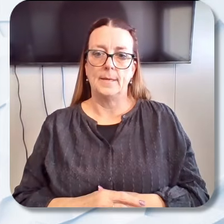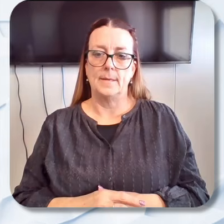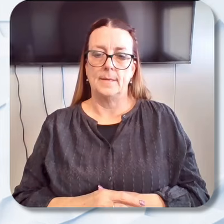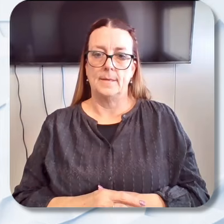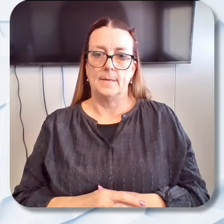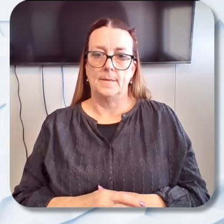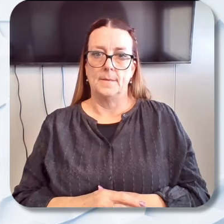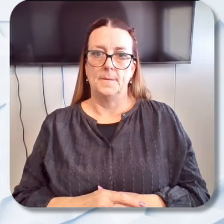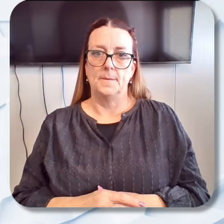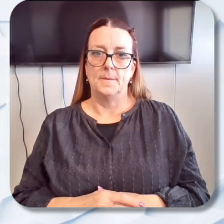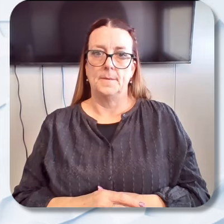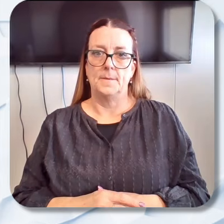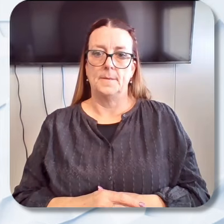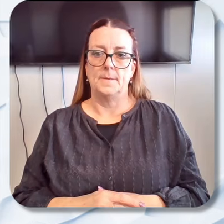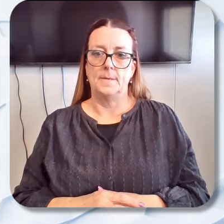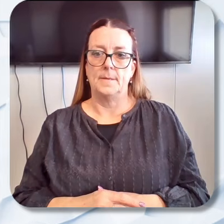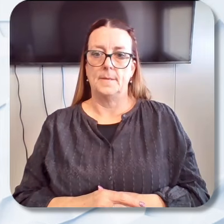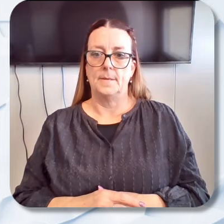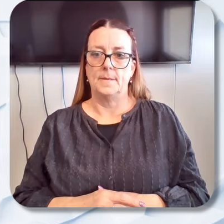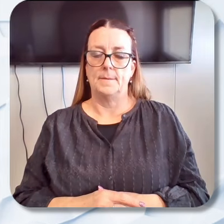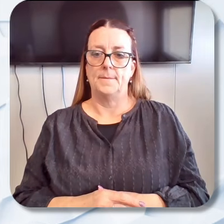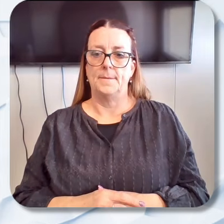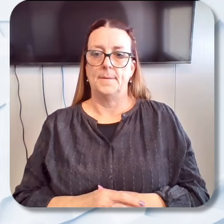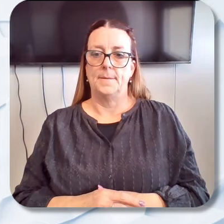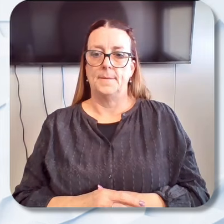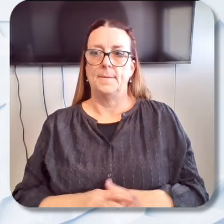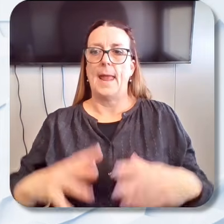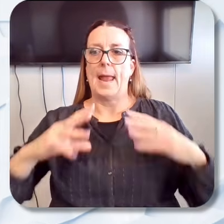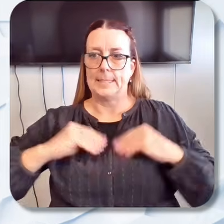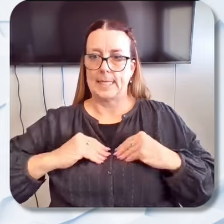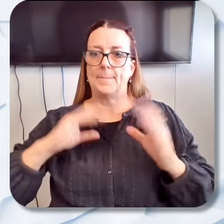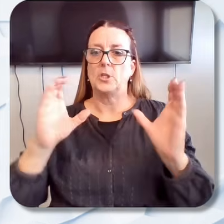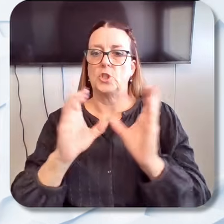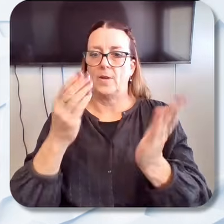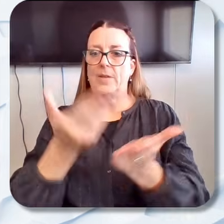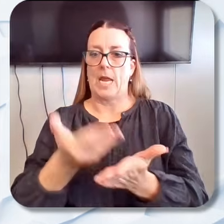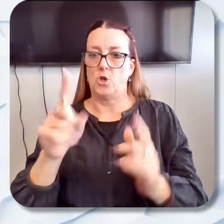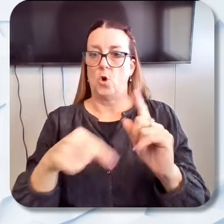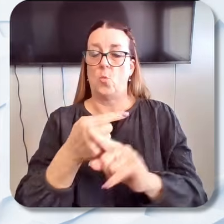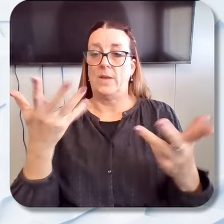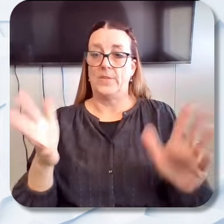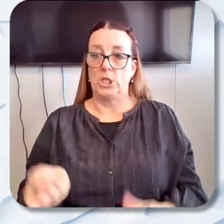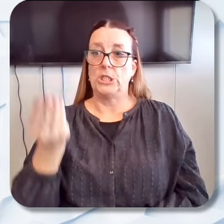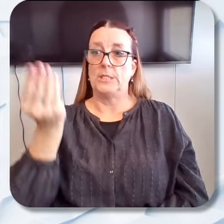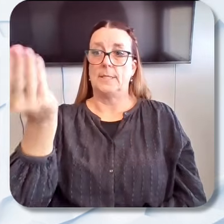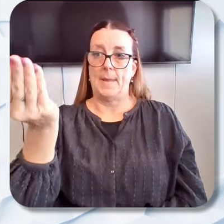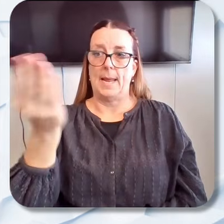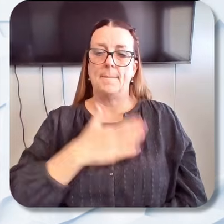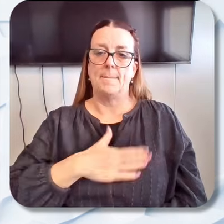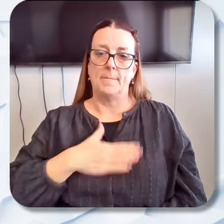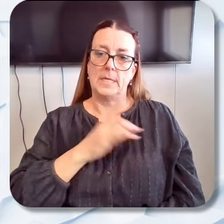acknowledge the certification there and then once you submit please be sure to before you